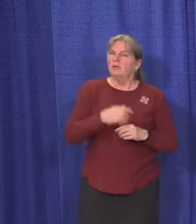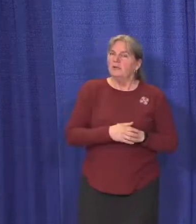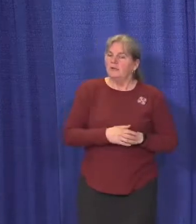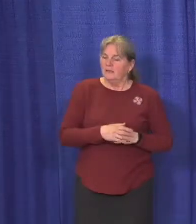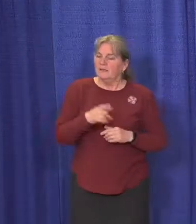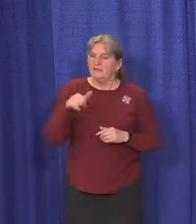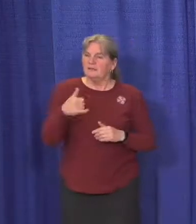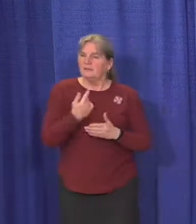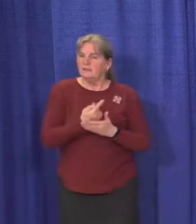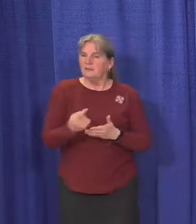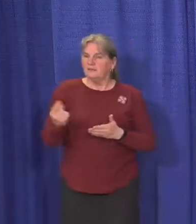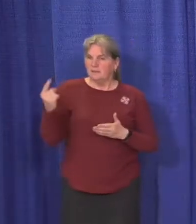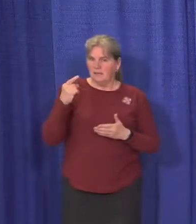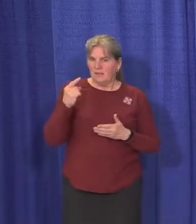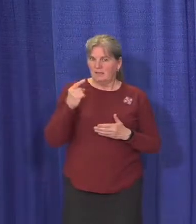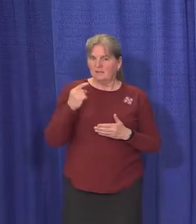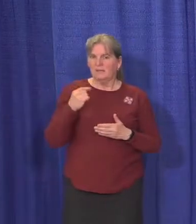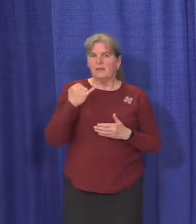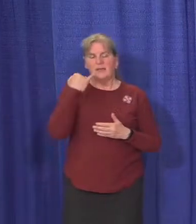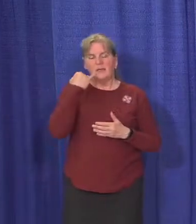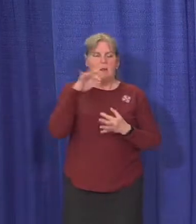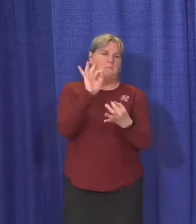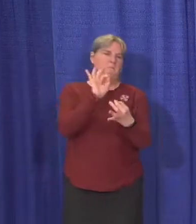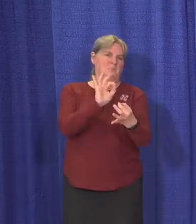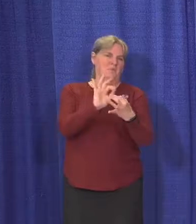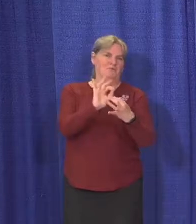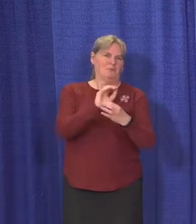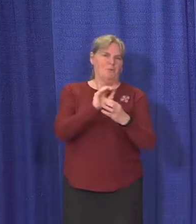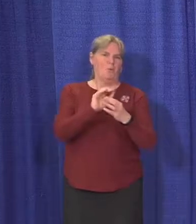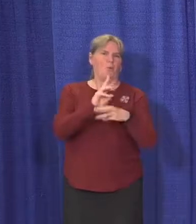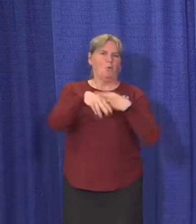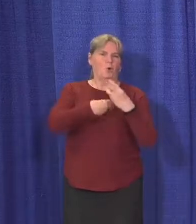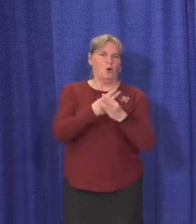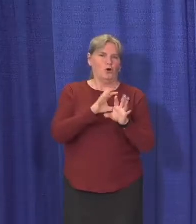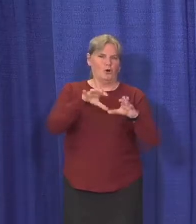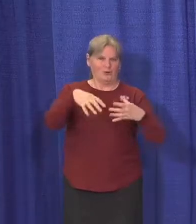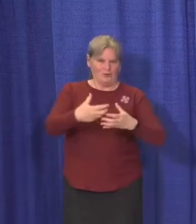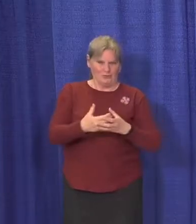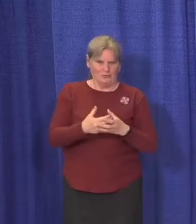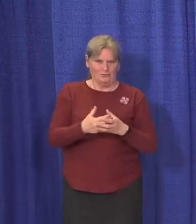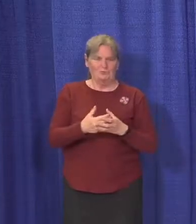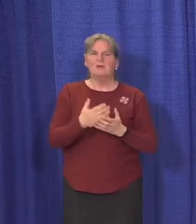You are right Jackie, what I did say is in an ideal world we